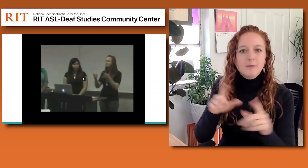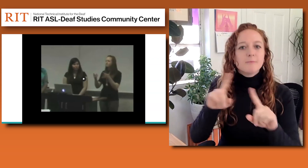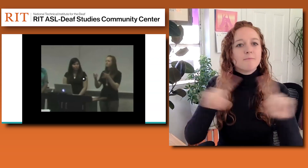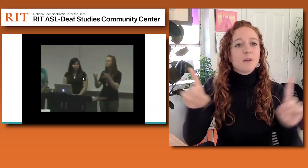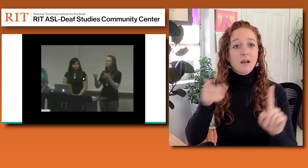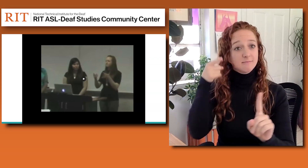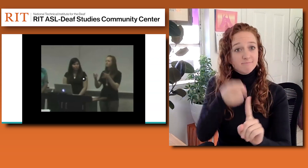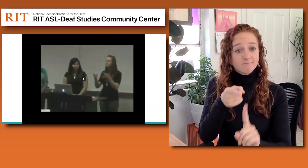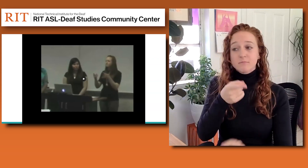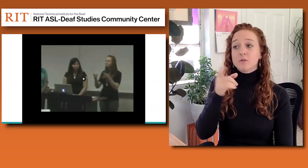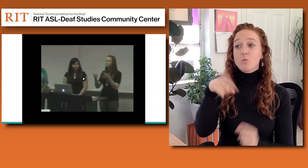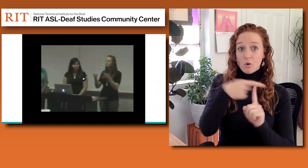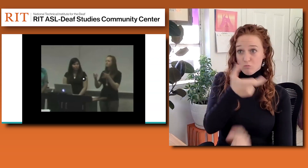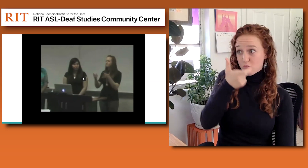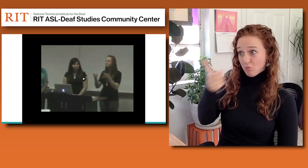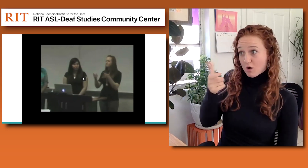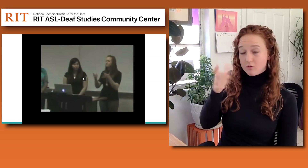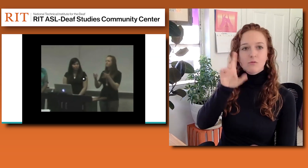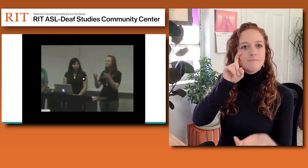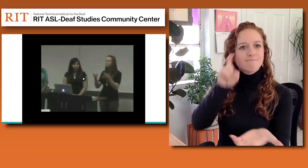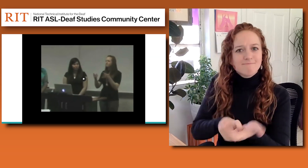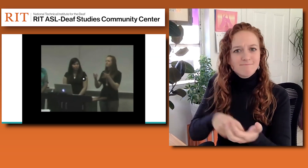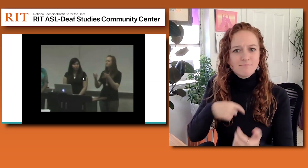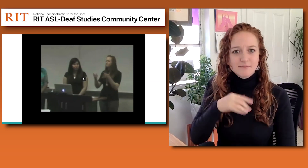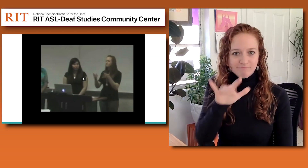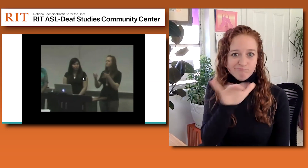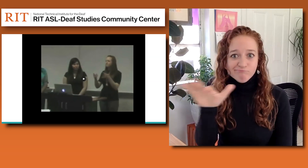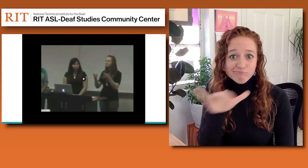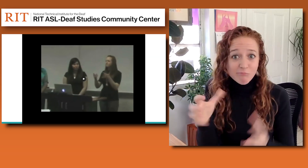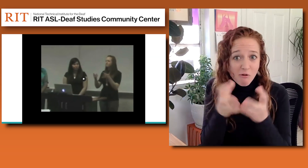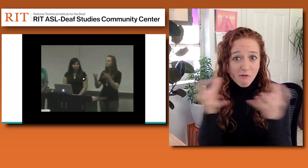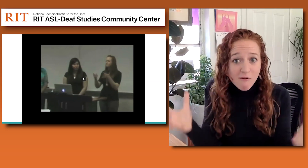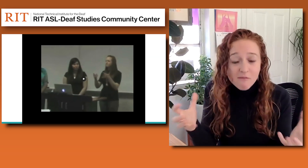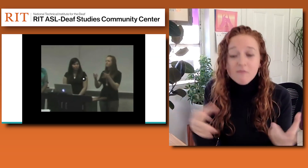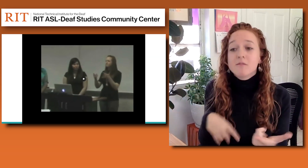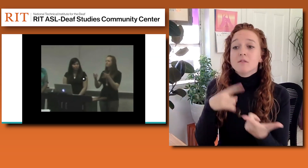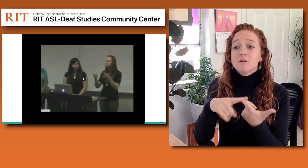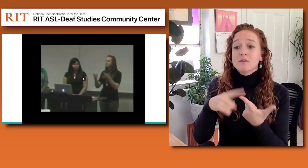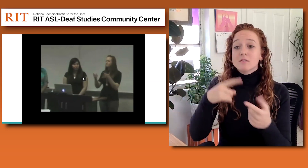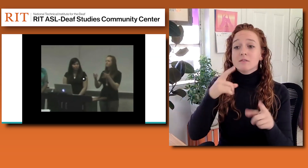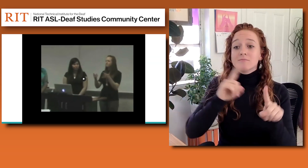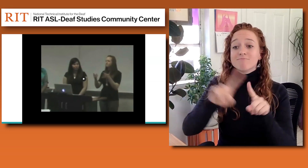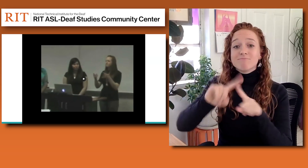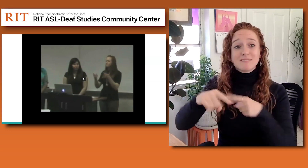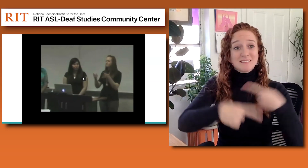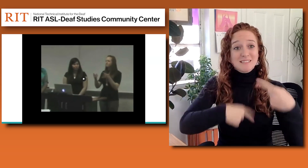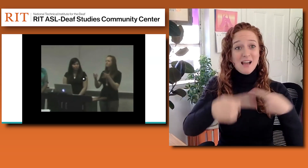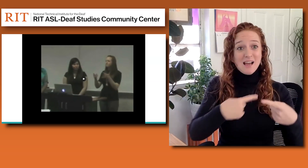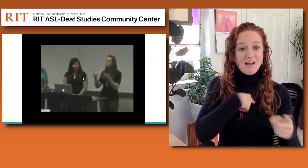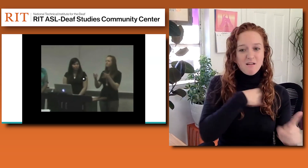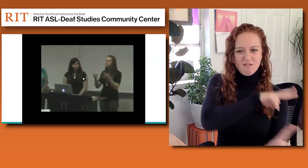I was talking about their skeletal structure and so forth. You will see I am finger-spelling a lot,